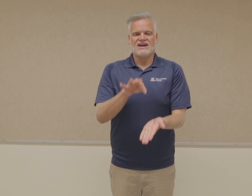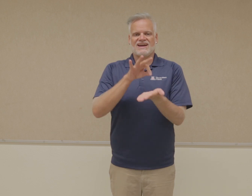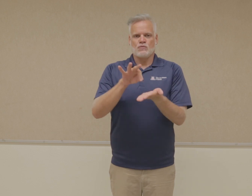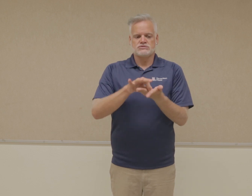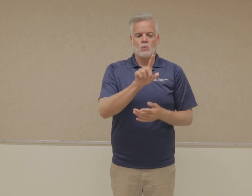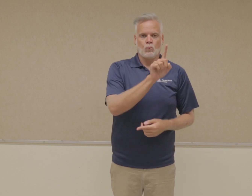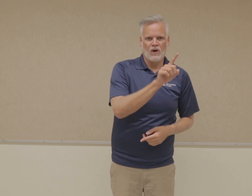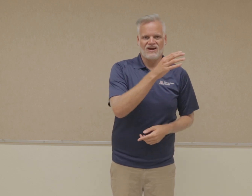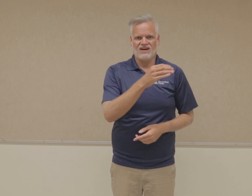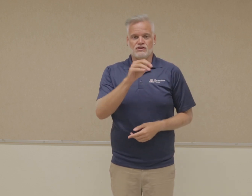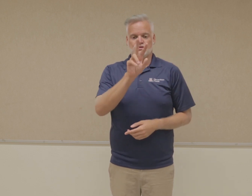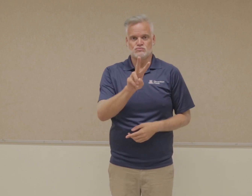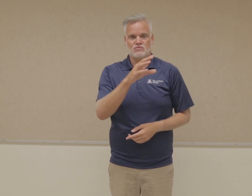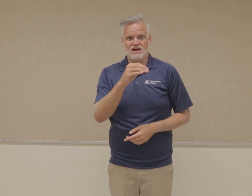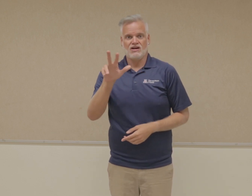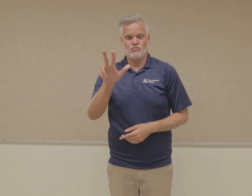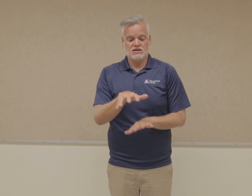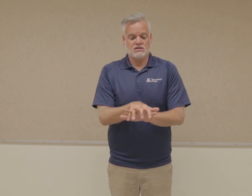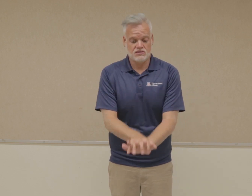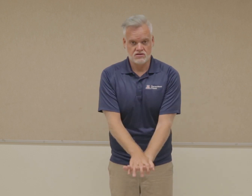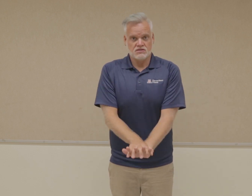chest compressions for one person